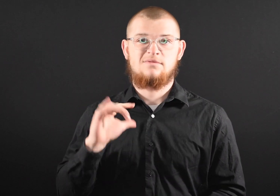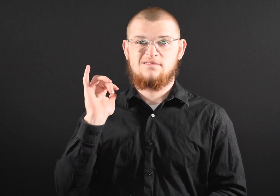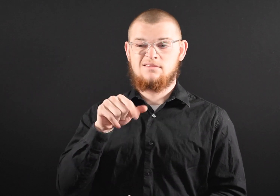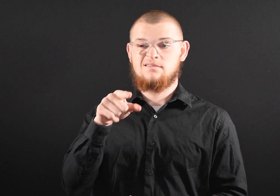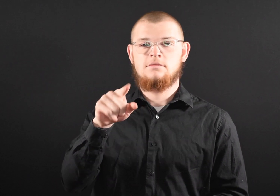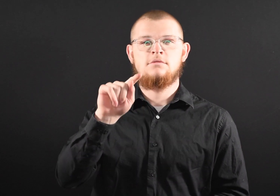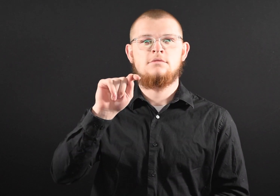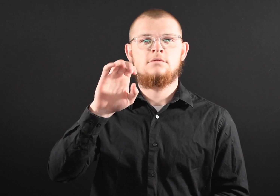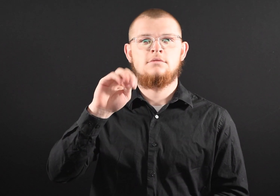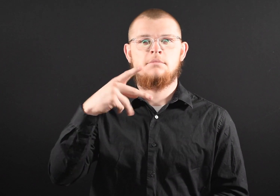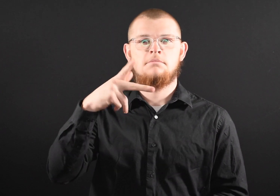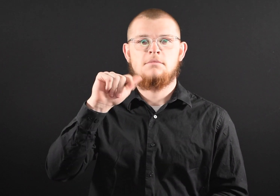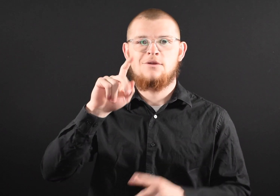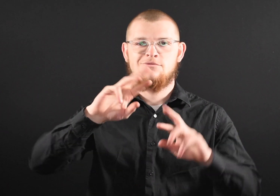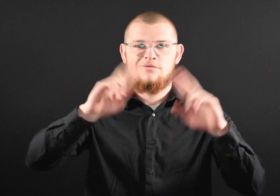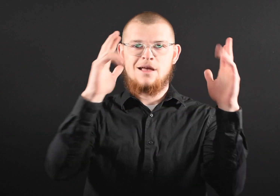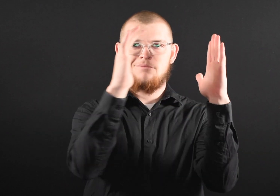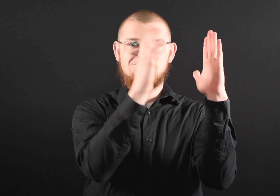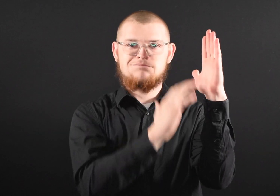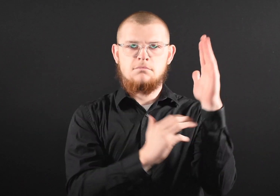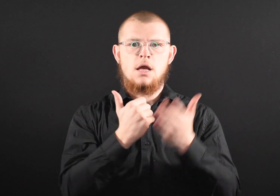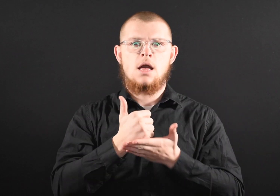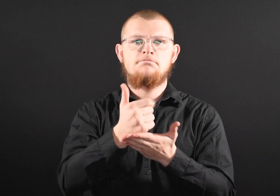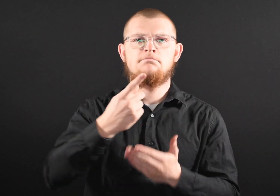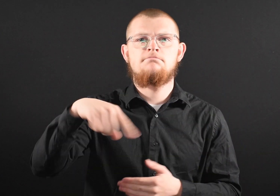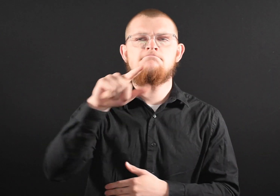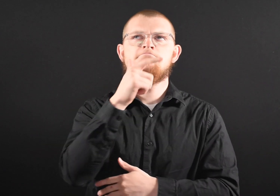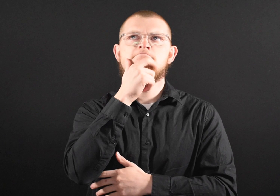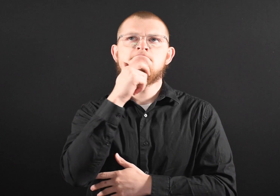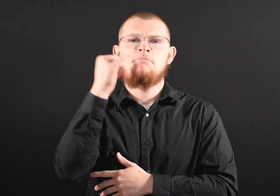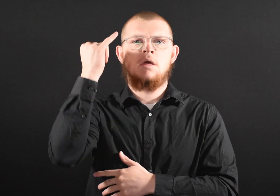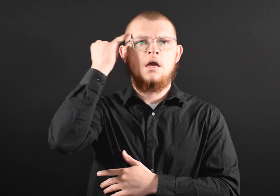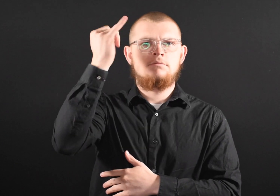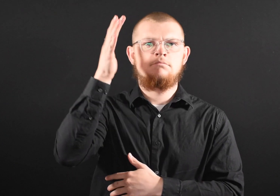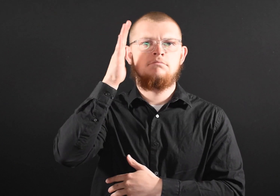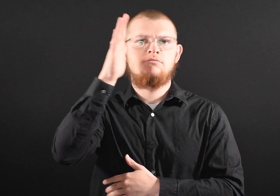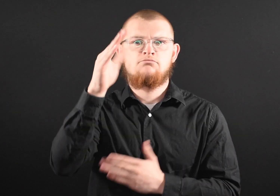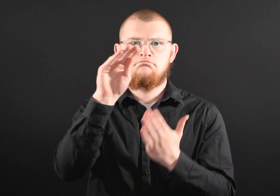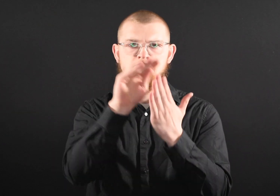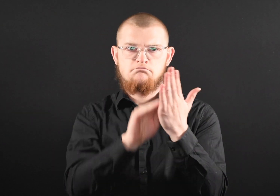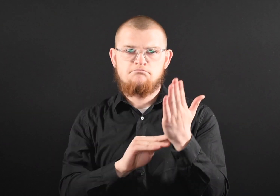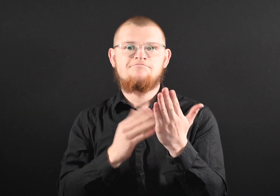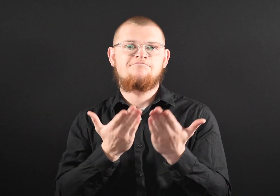This is a helpful template to use to suggest ideas for future legislation.